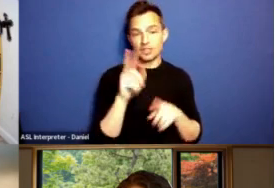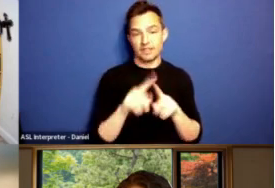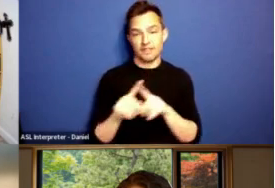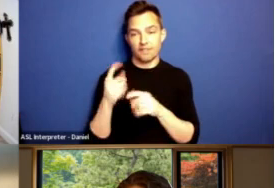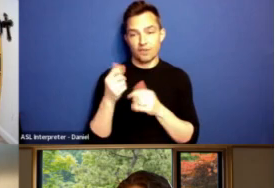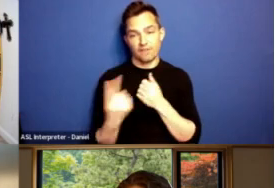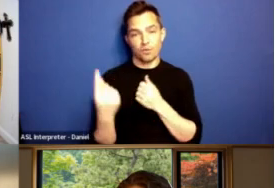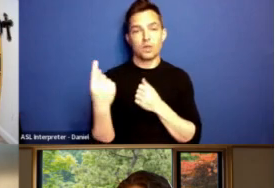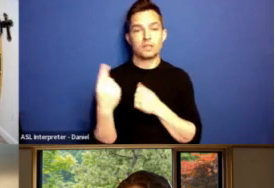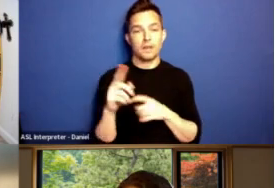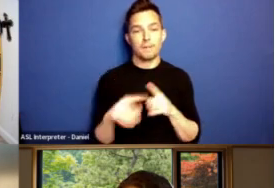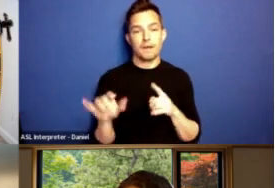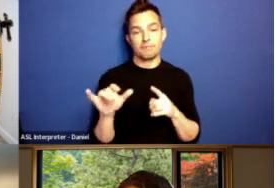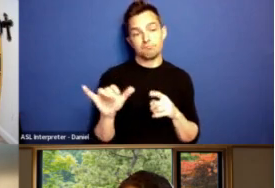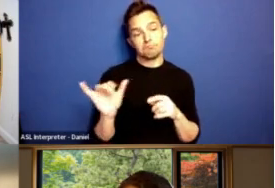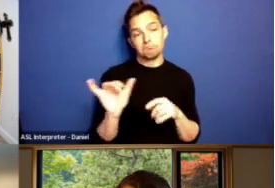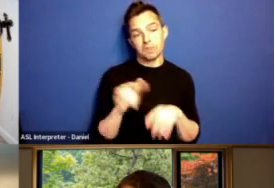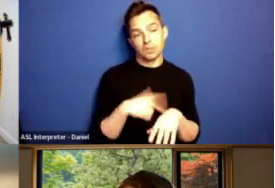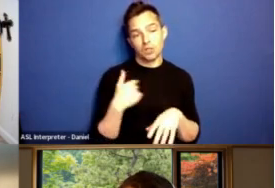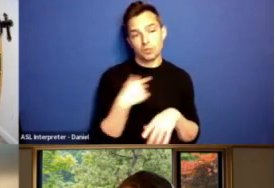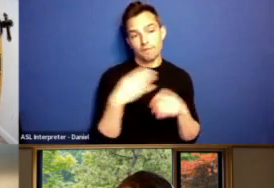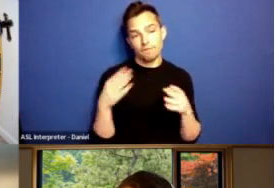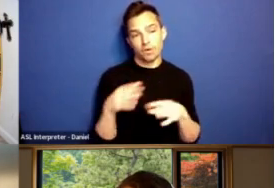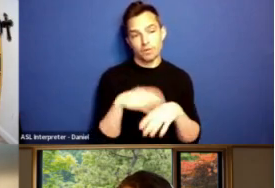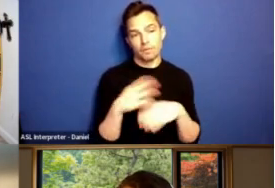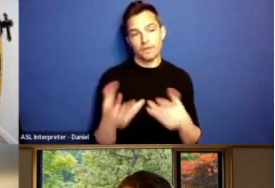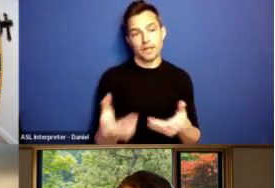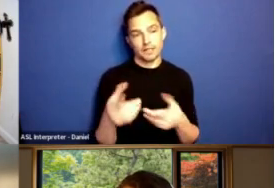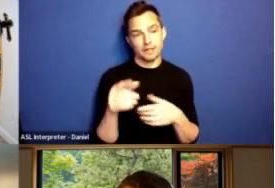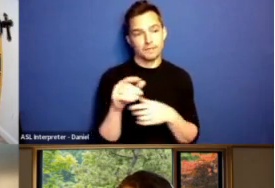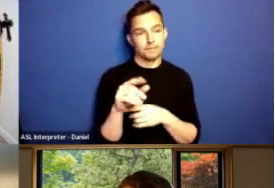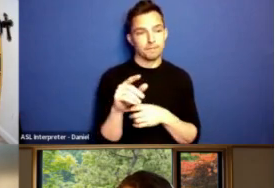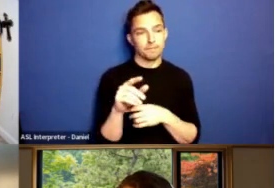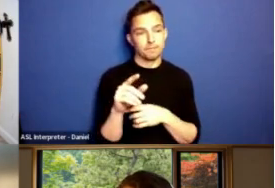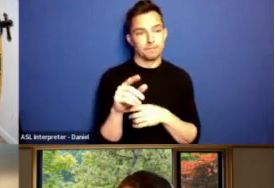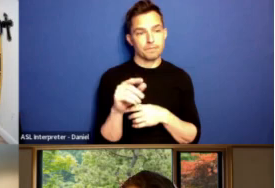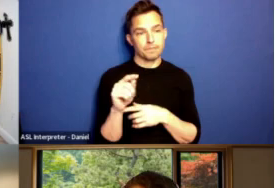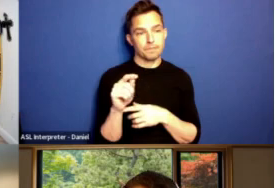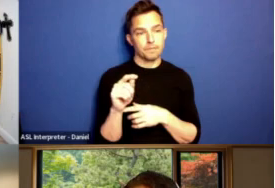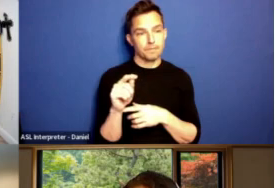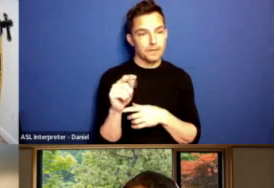disabilities that are touched by that grantee network. And then another one of our goals is to